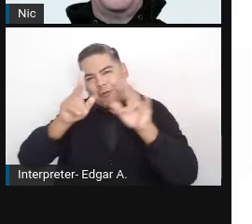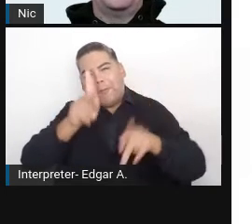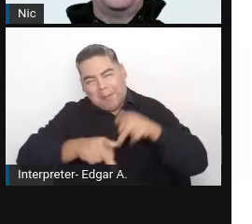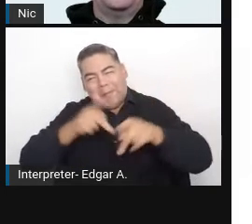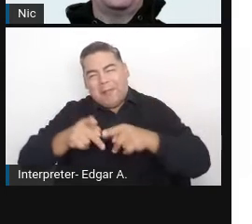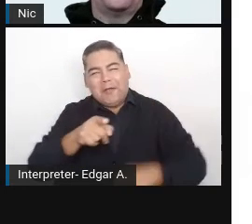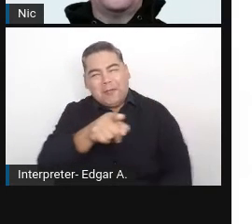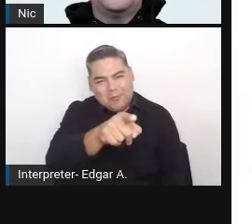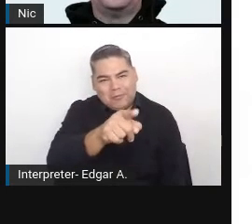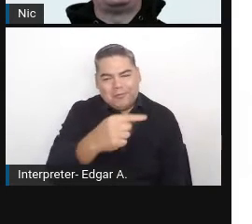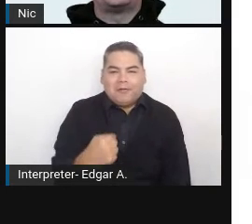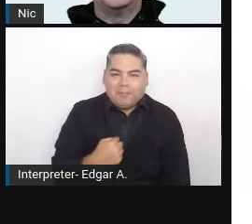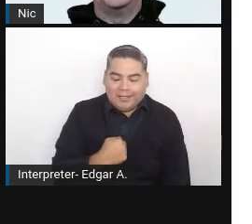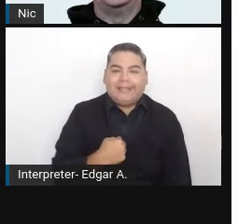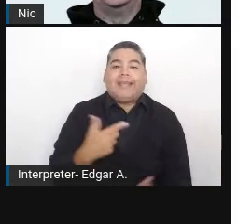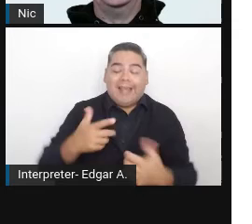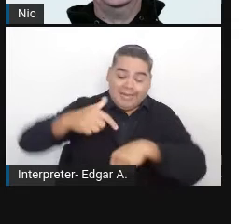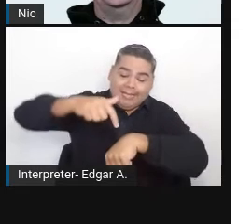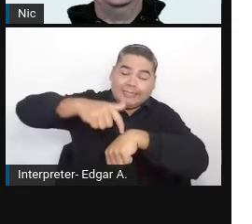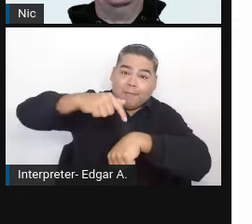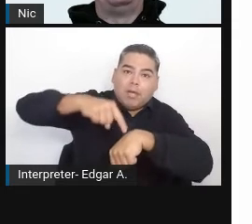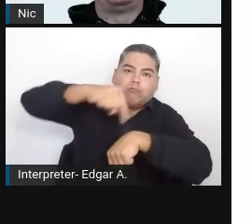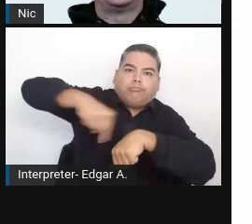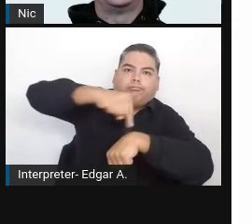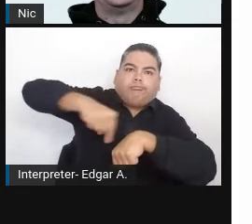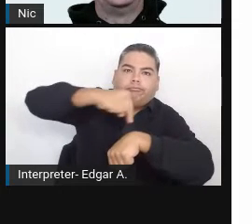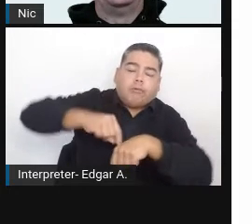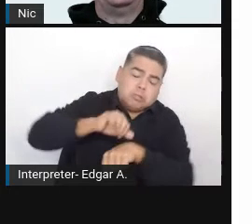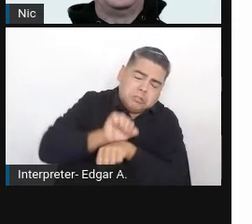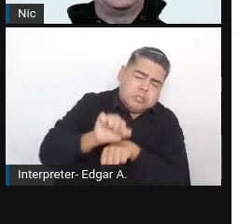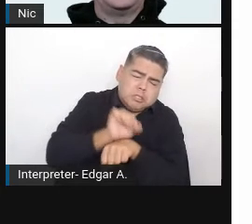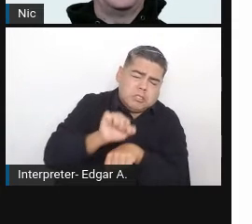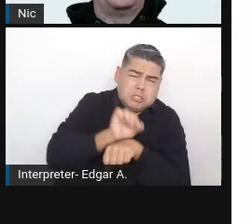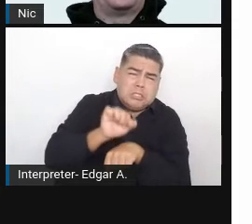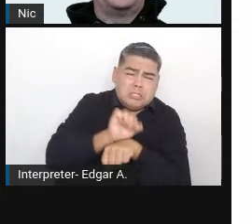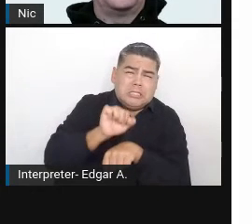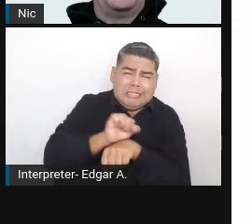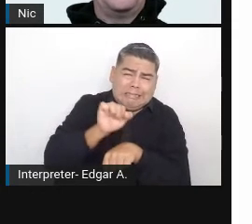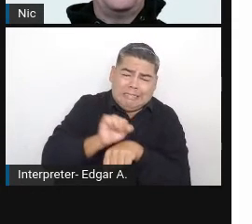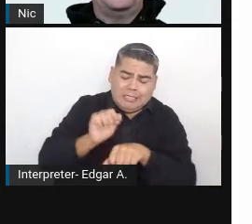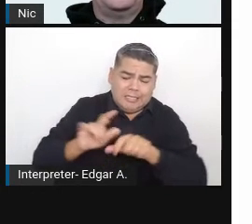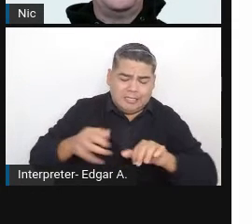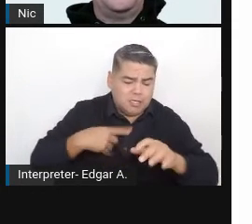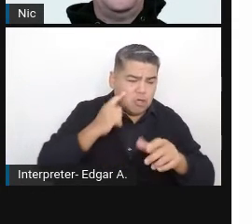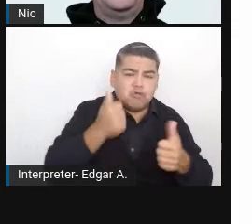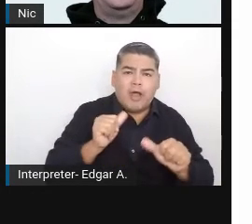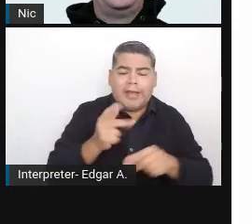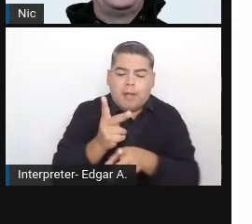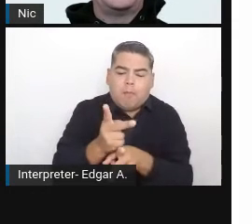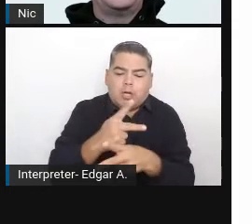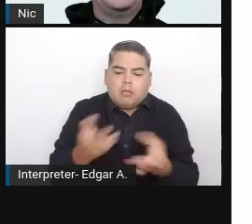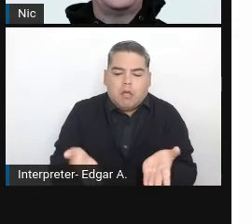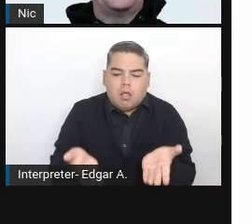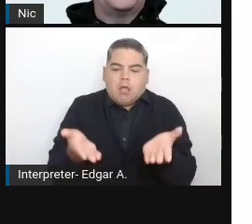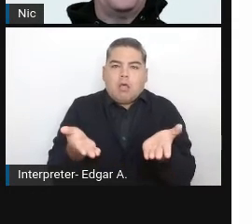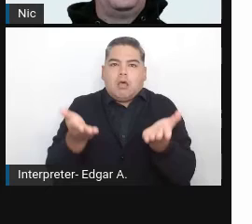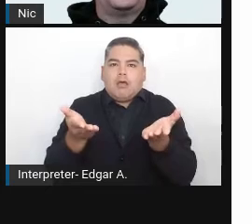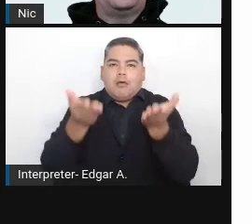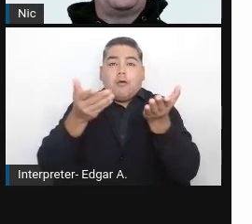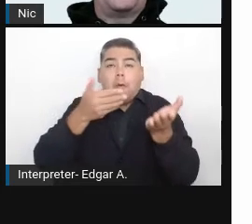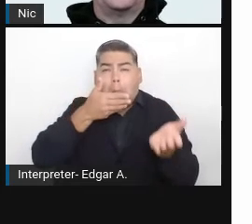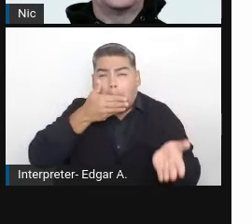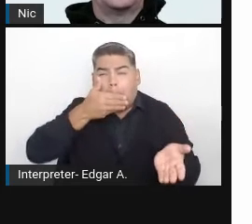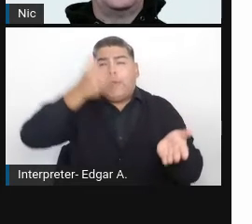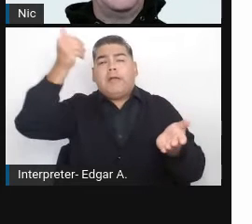and a lot of work in making a product better that is a commercial product.